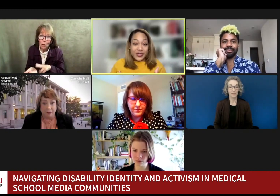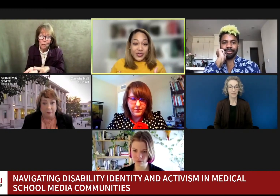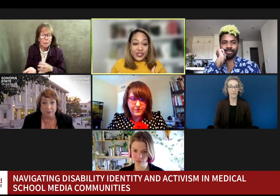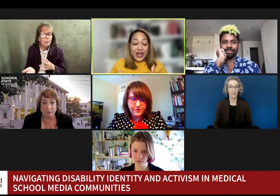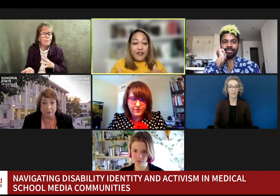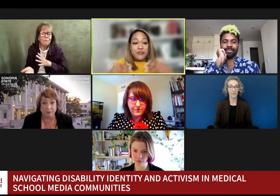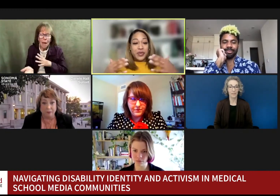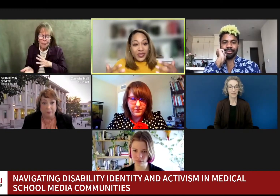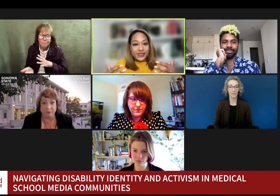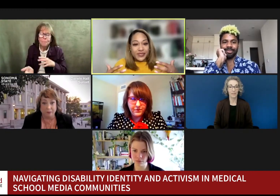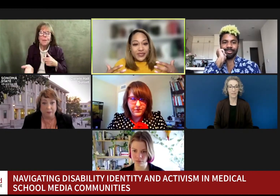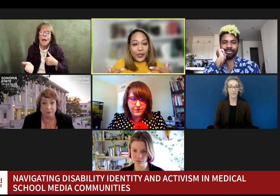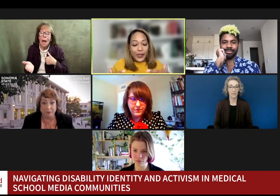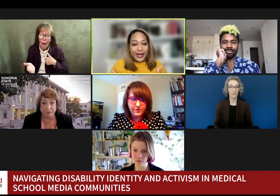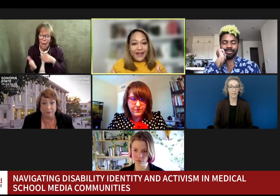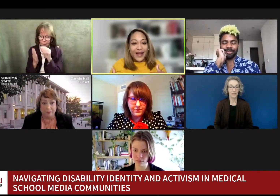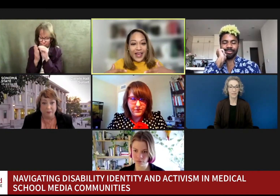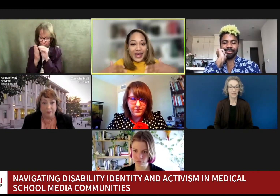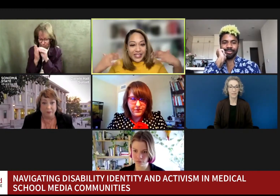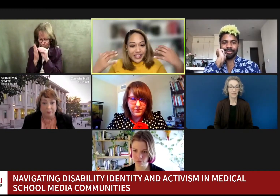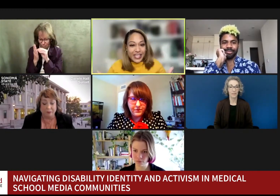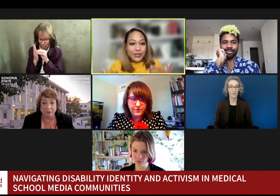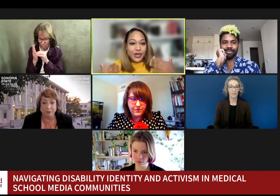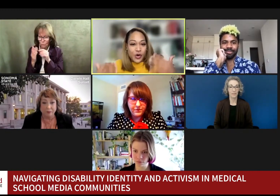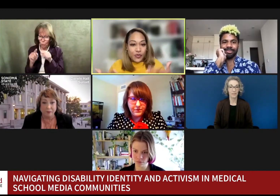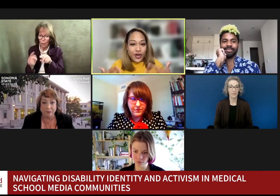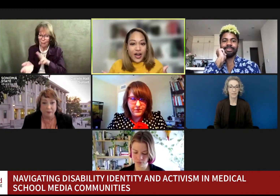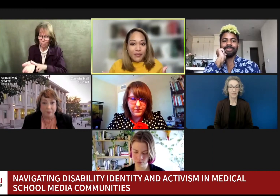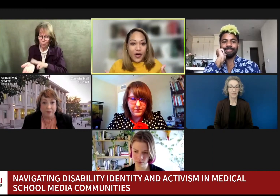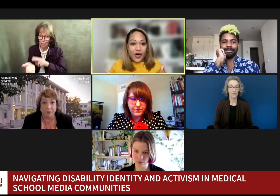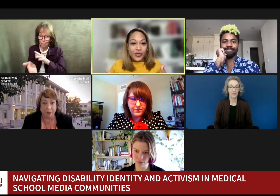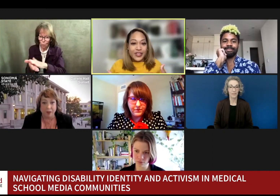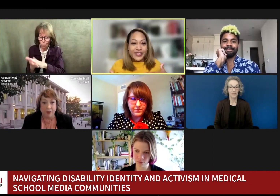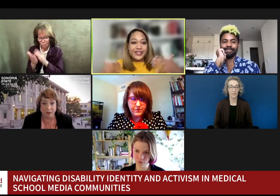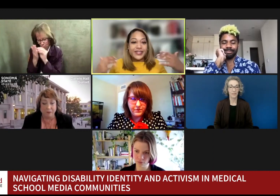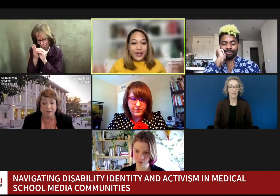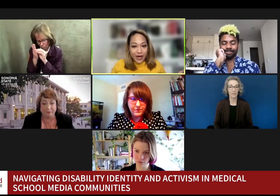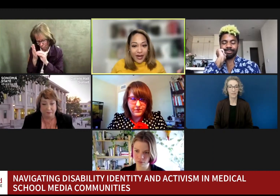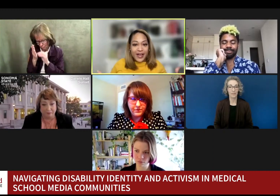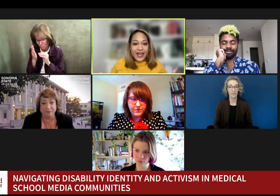So now I've built this following that is seeing me overcome all of this stigma.